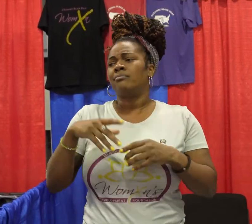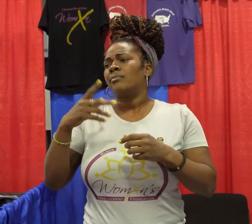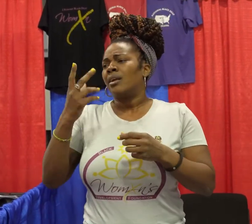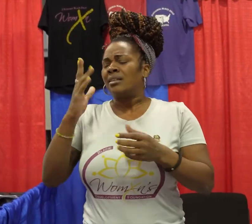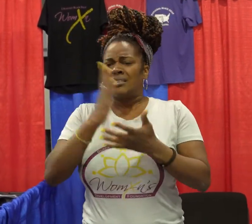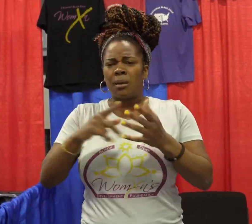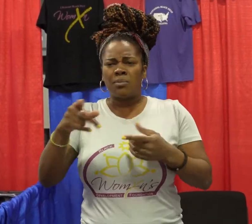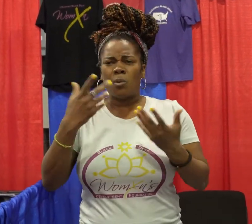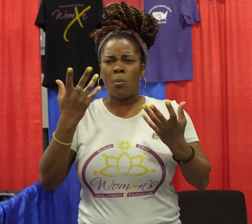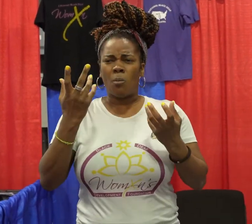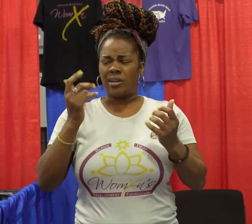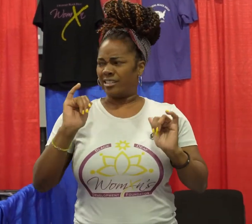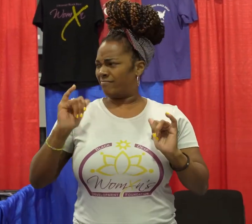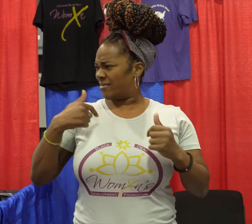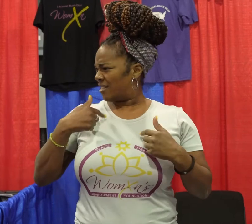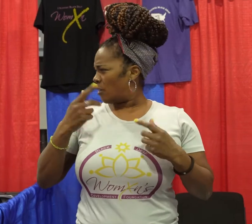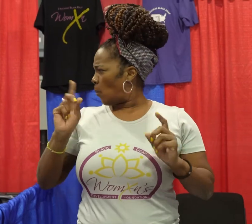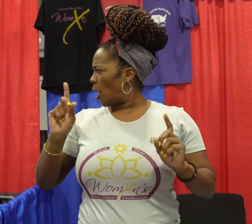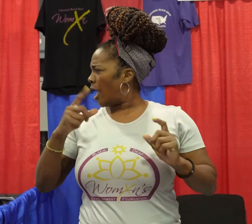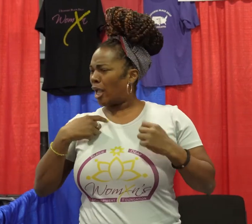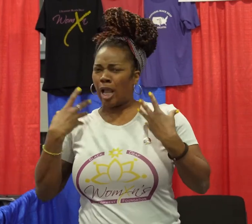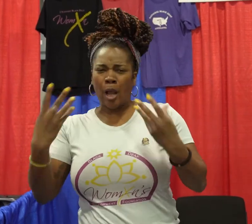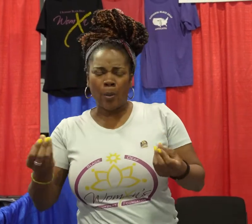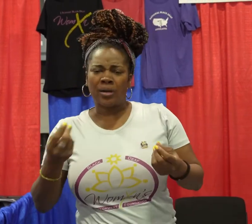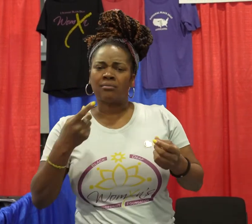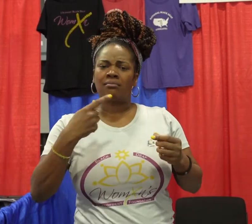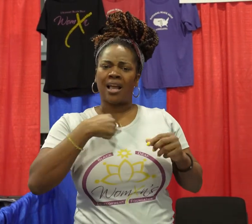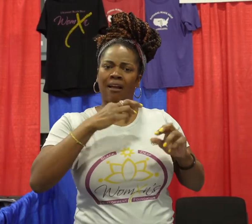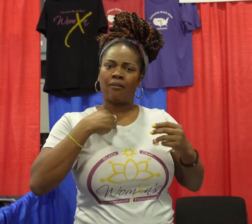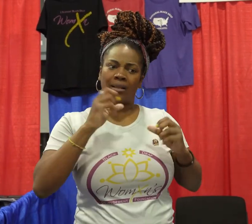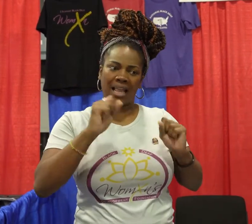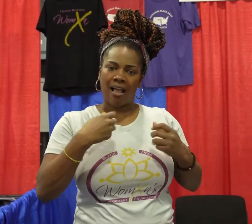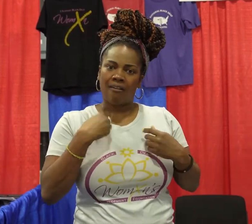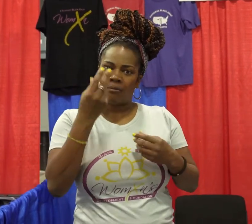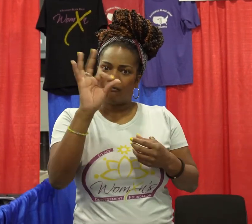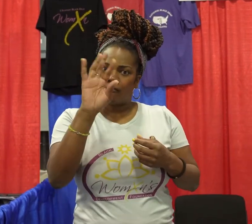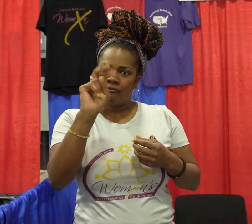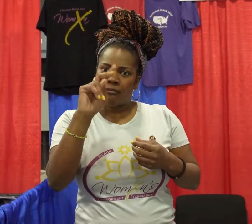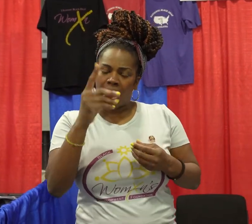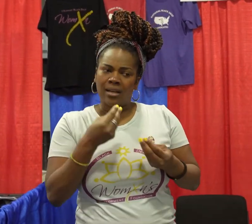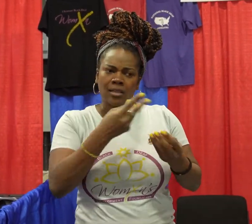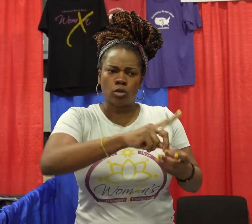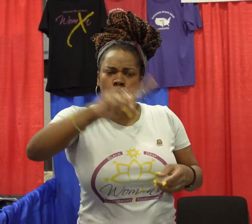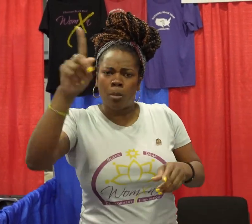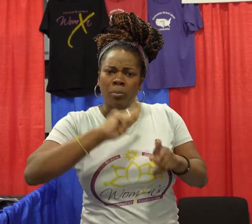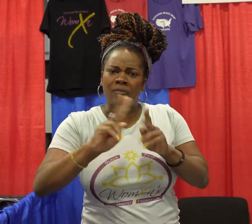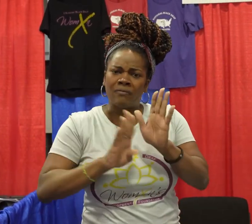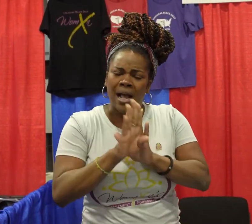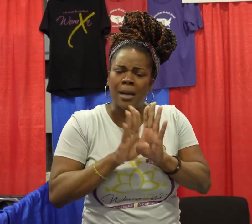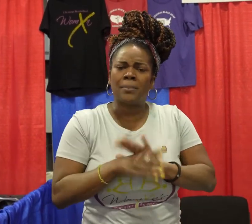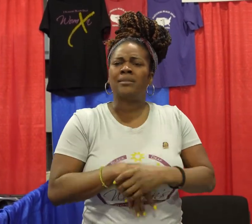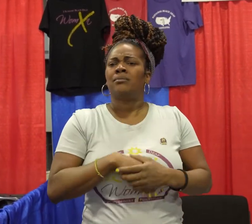Some of them are wondering where to go. We can provide some funds for them to attend professional development.